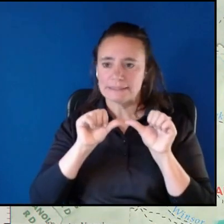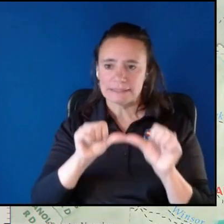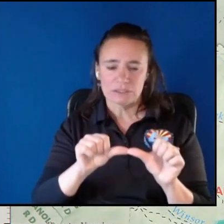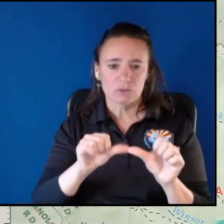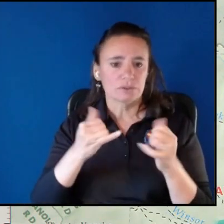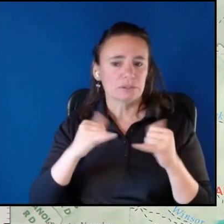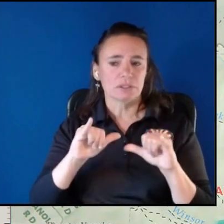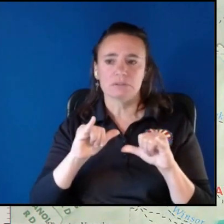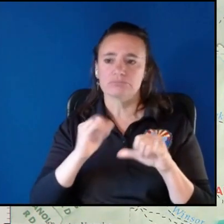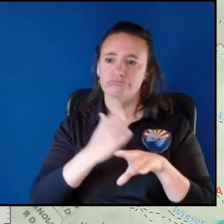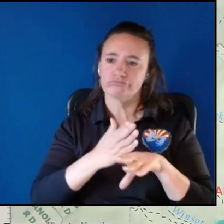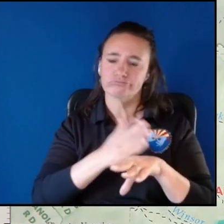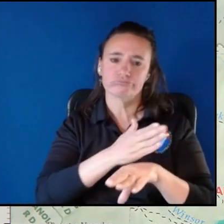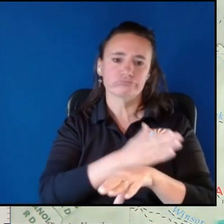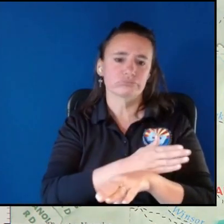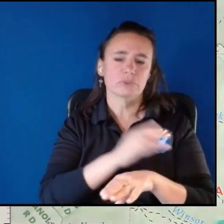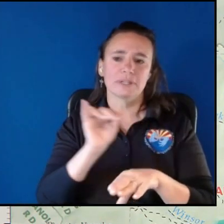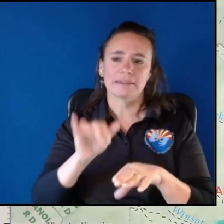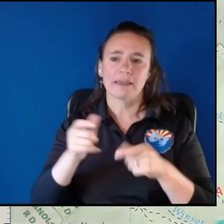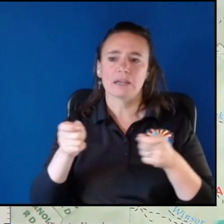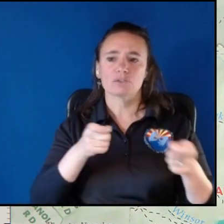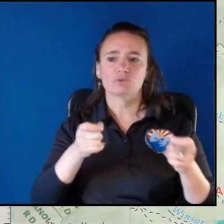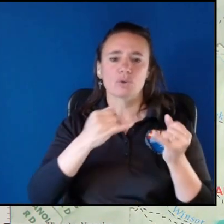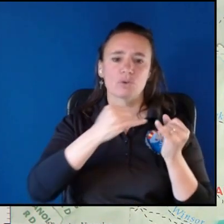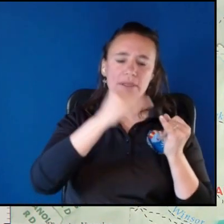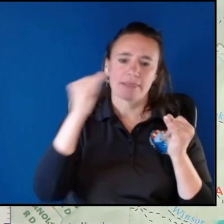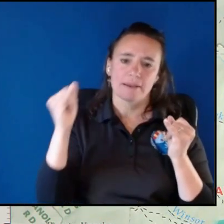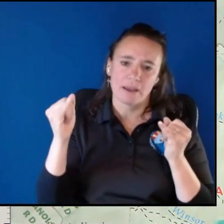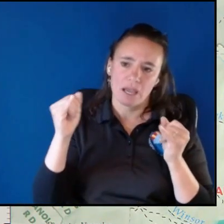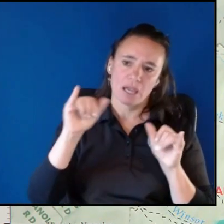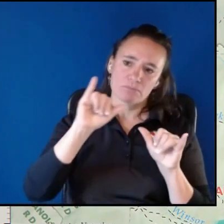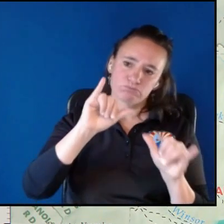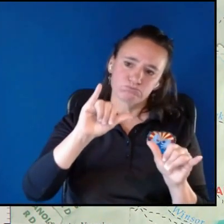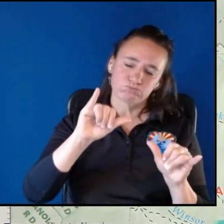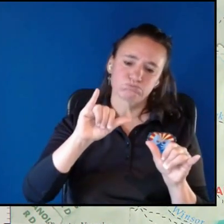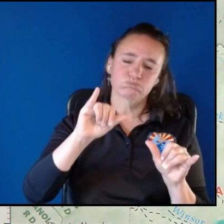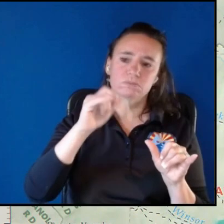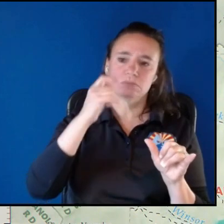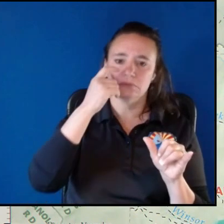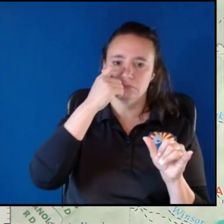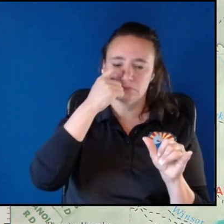those control lines. Continuing to do added protection,